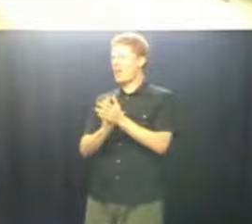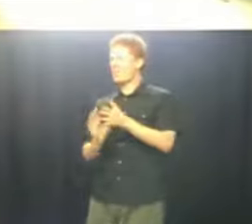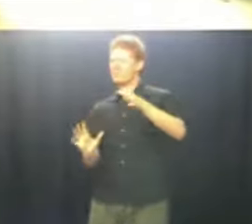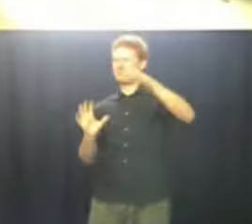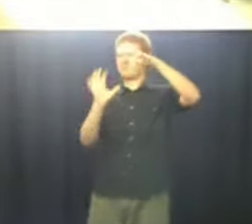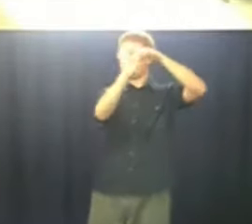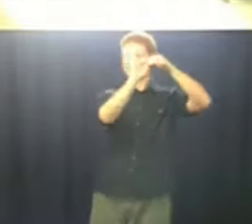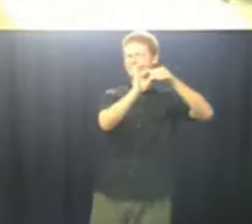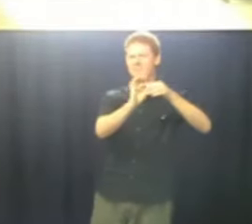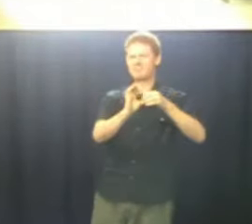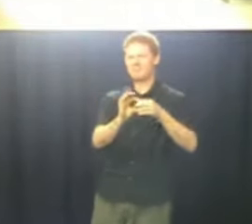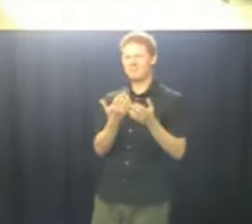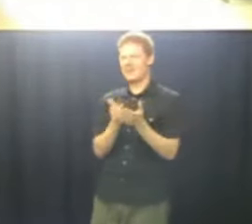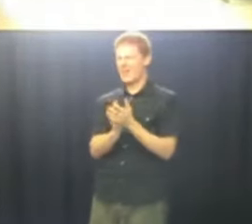and others have preached the same thing before